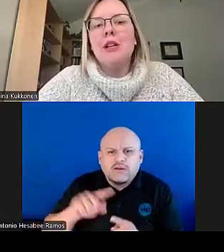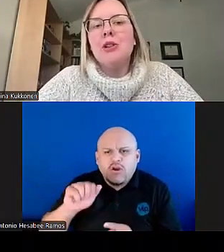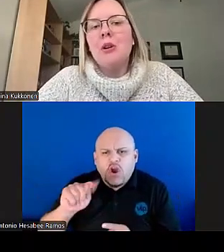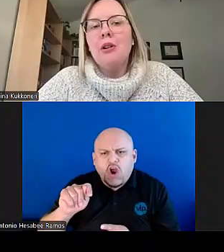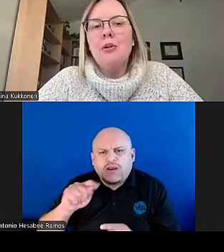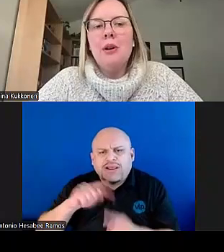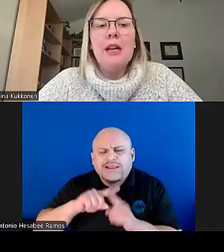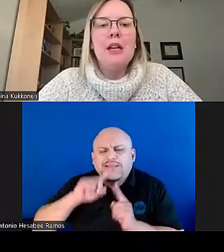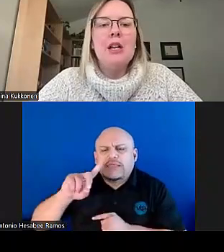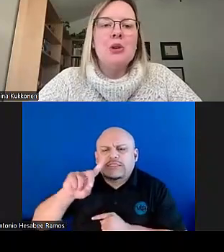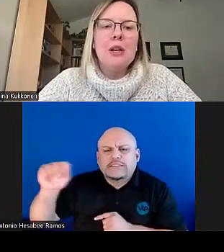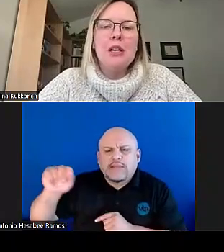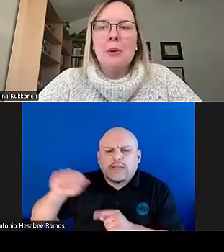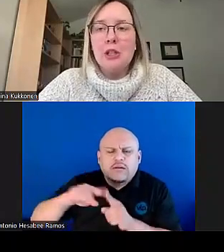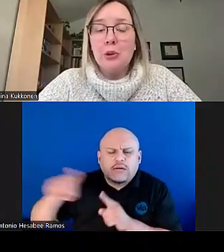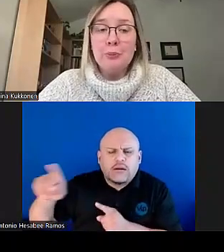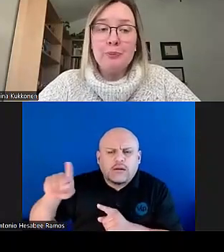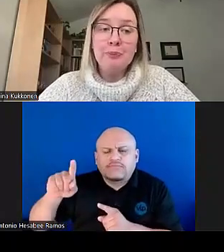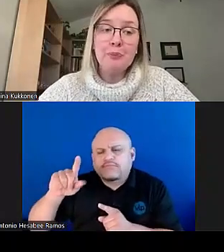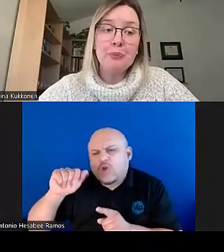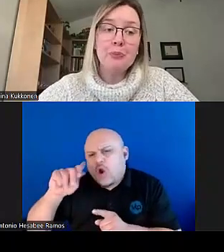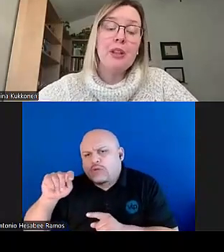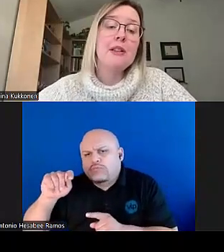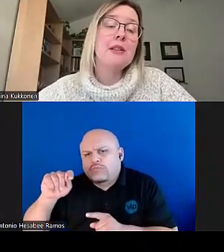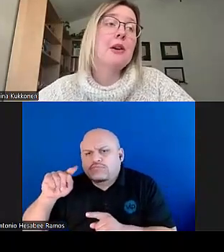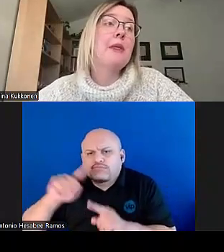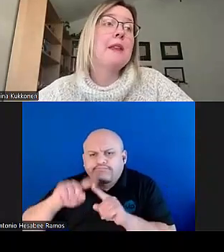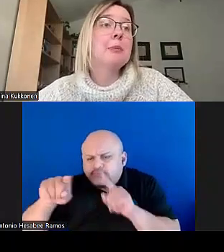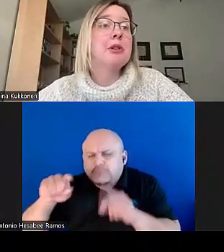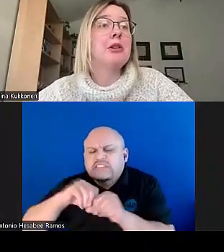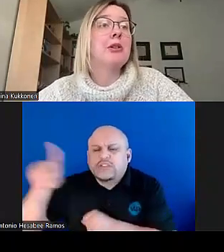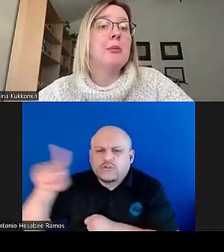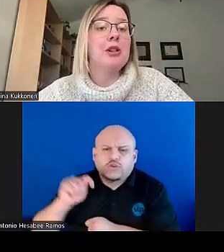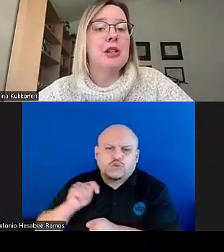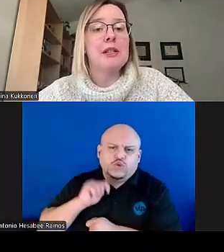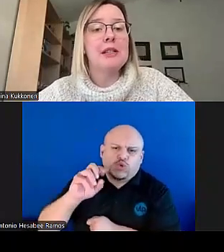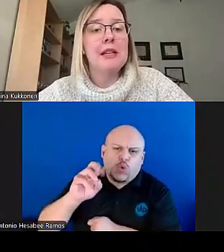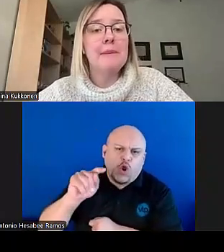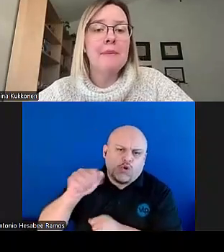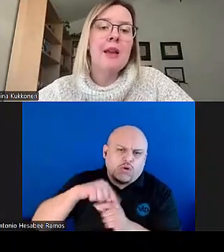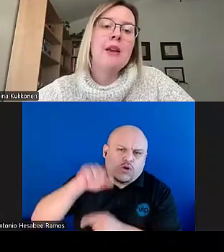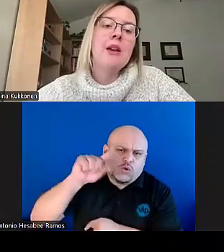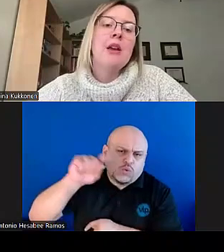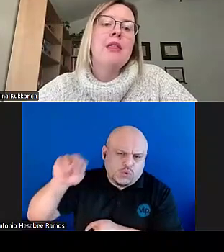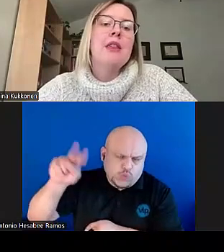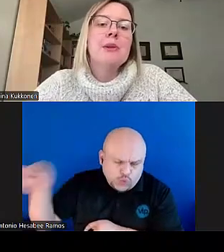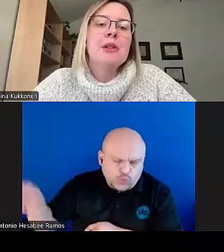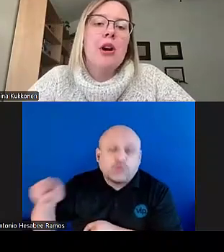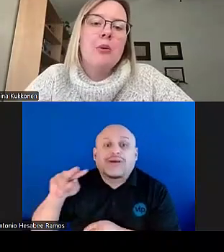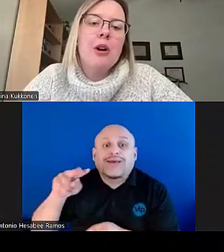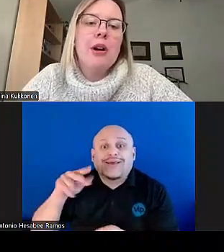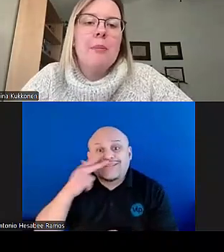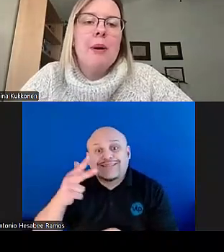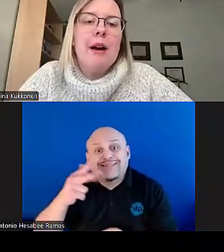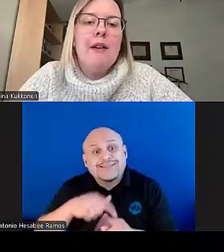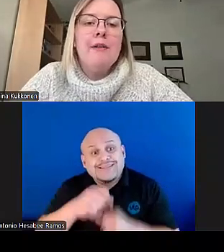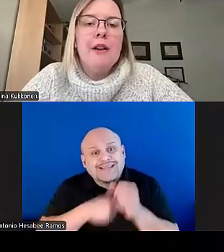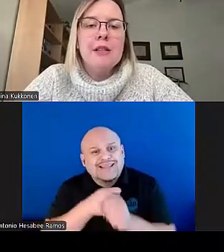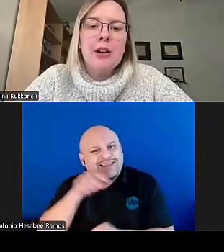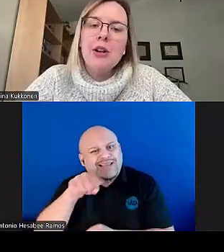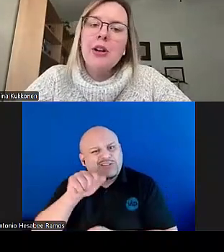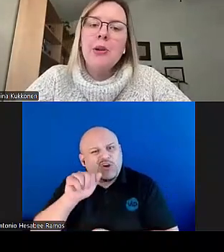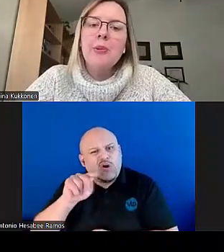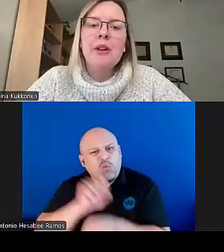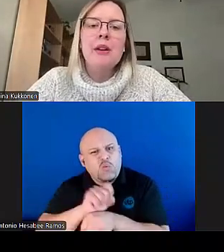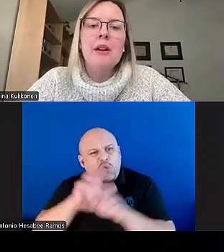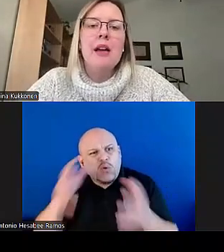in Toronto in 2022. in this particular image that we see, this was an artwork by Vendus Underhill,